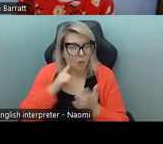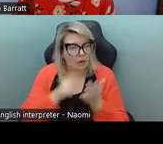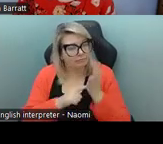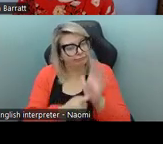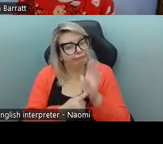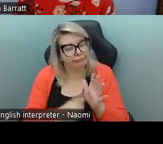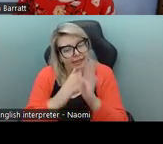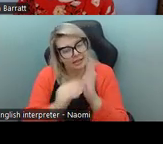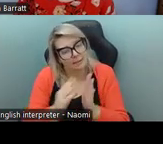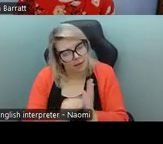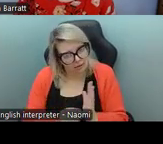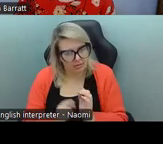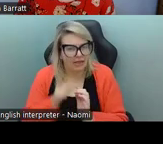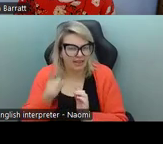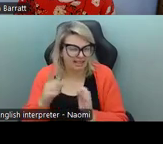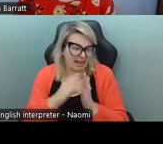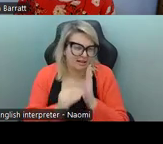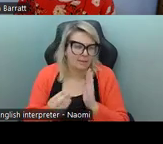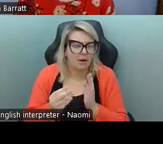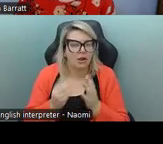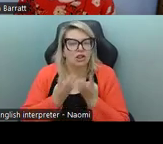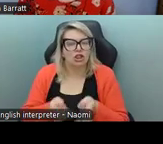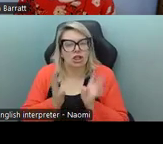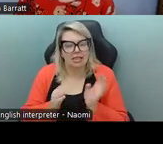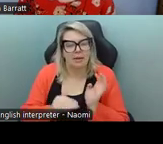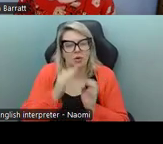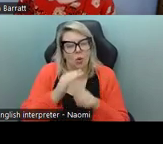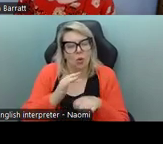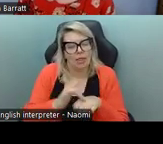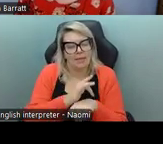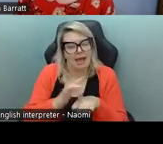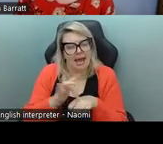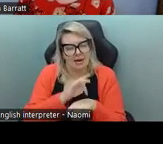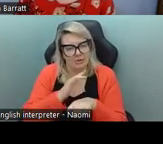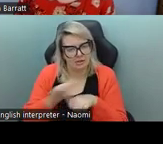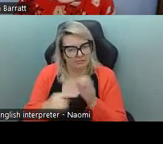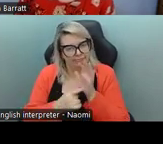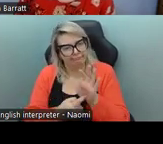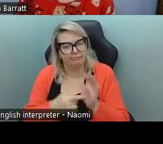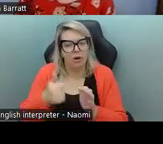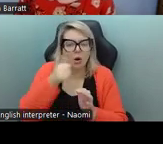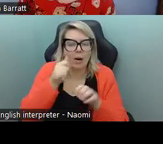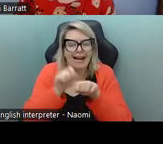This one from Shakespeare North Playhouse is just showing them doing some awareness raising about a project.